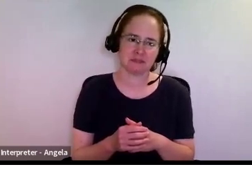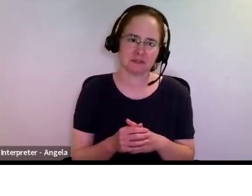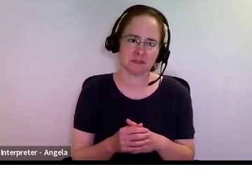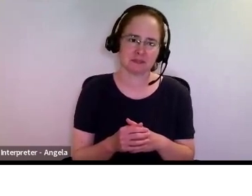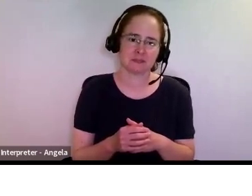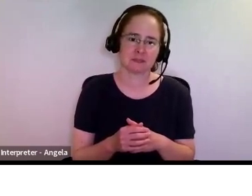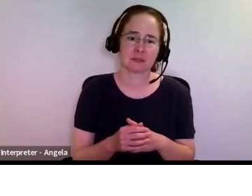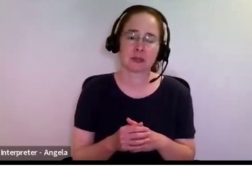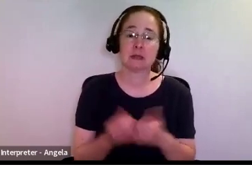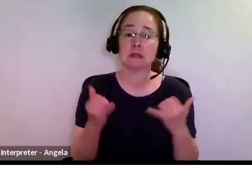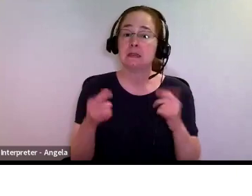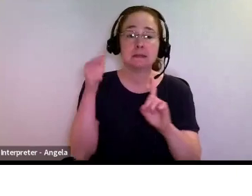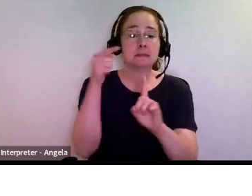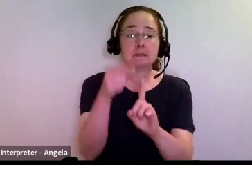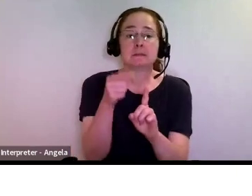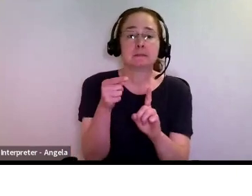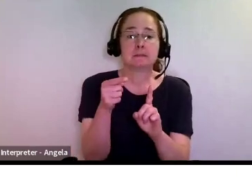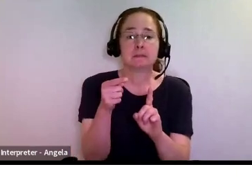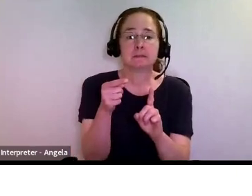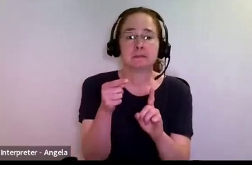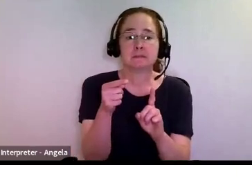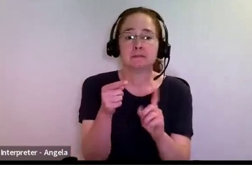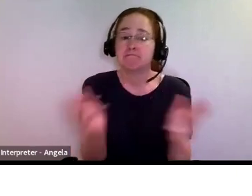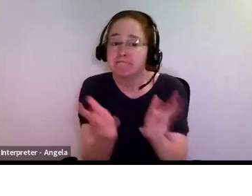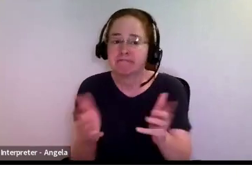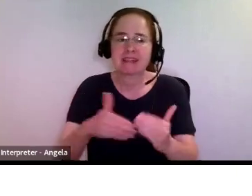We are aiming to position the next generation of cross